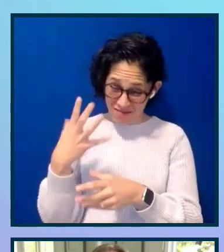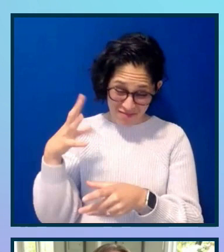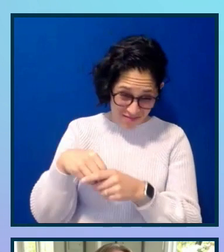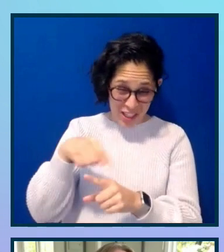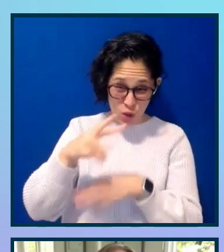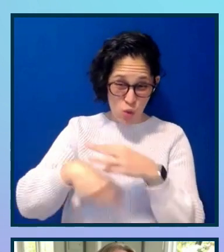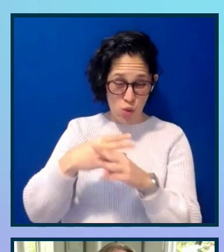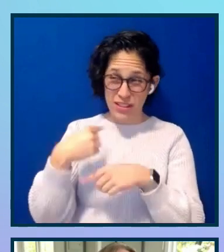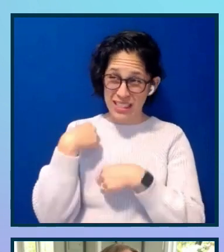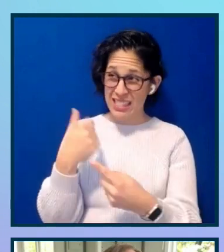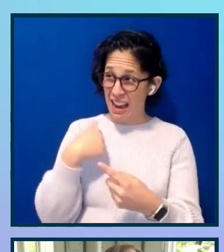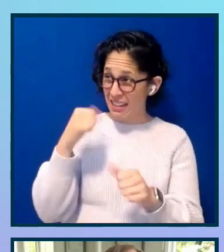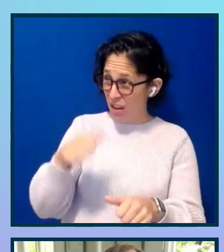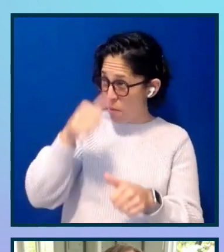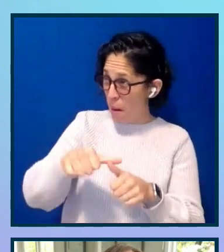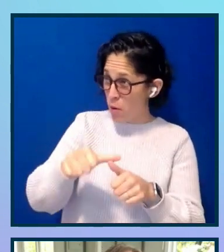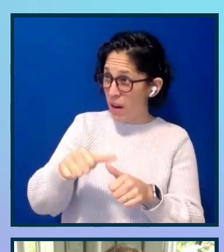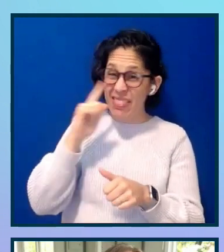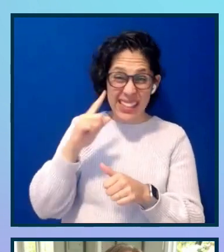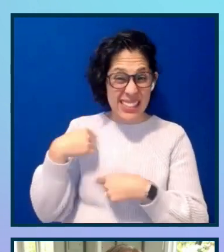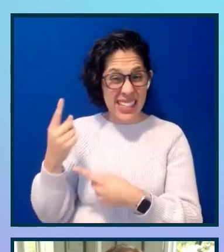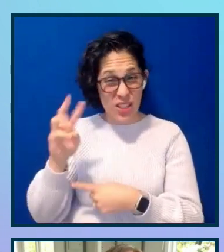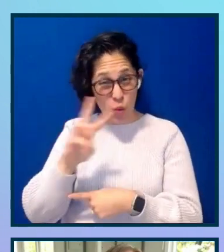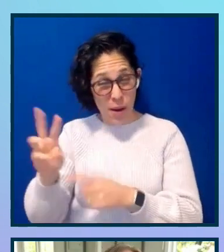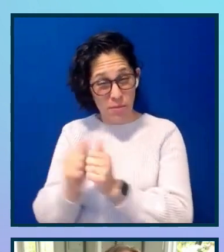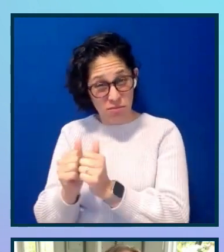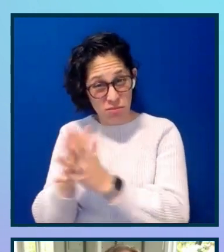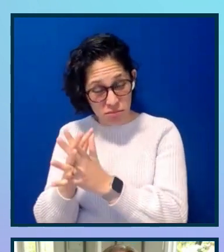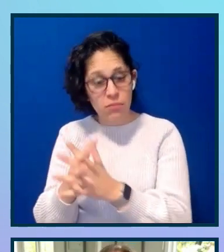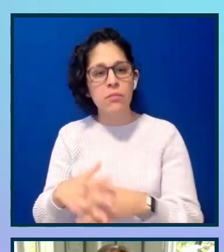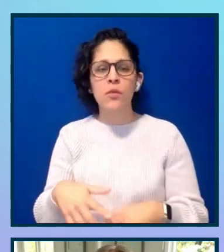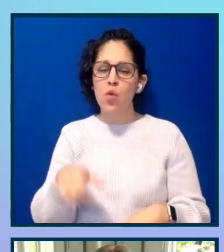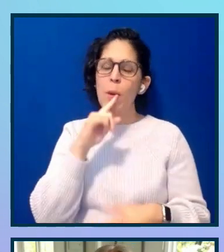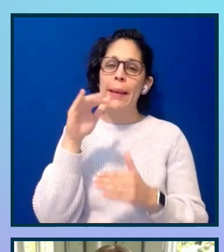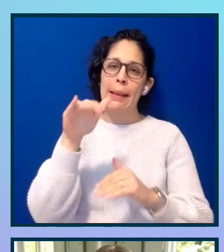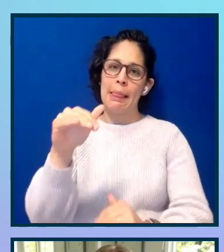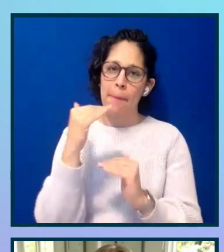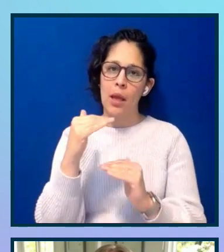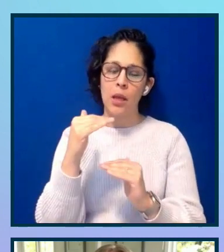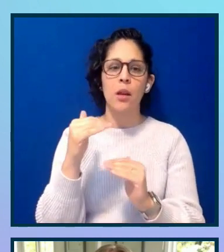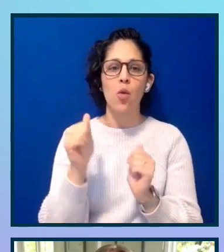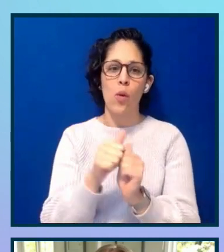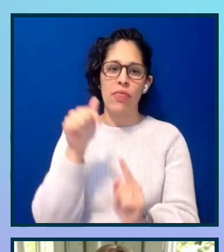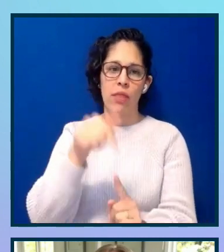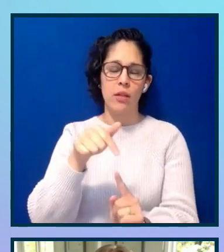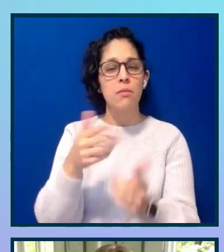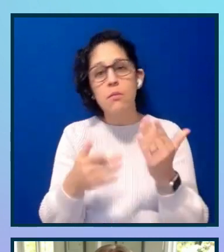actually, since probably the web was born. And so there's a vast limitation around this because if you're trying to create an experience